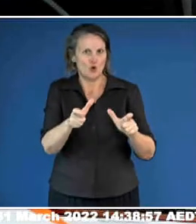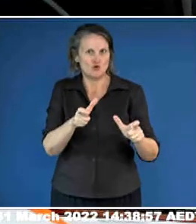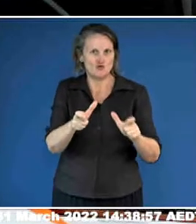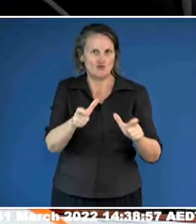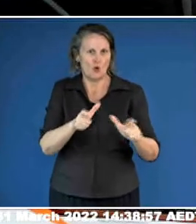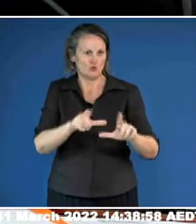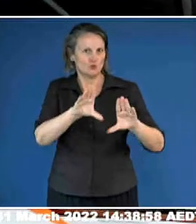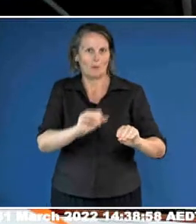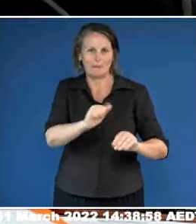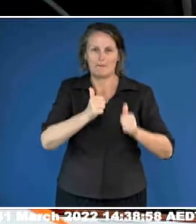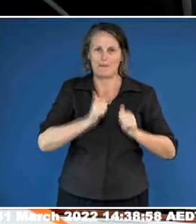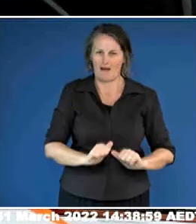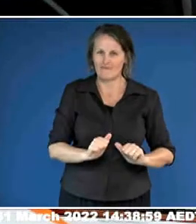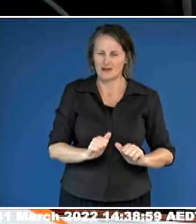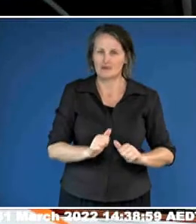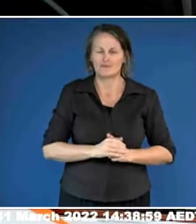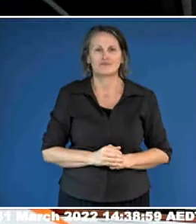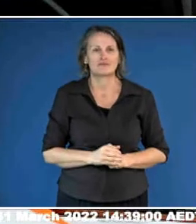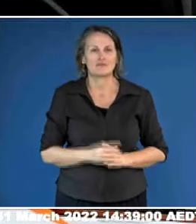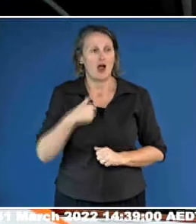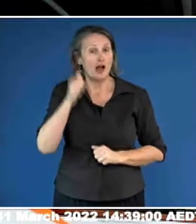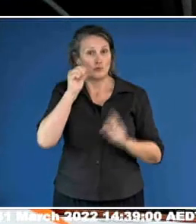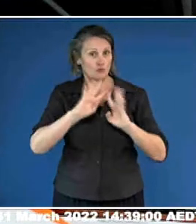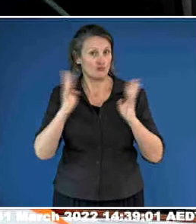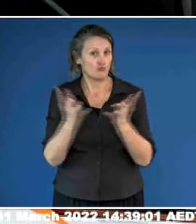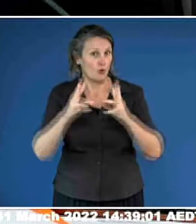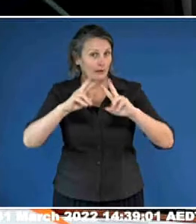So I know the Royal Commission defines restrictive practices as "any action,